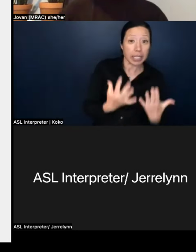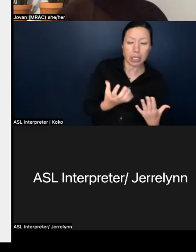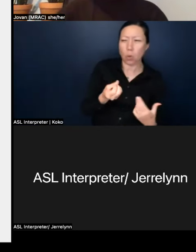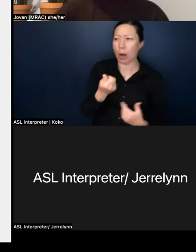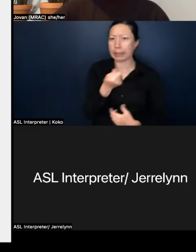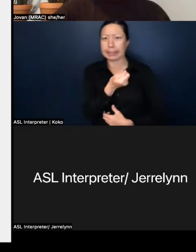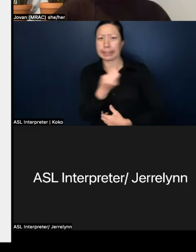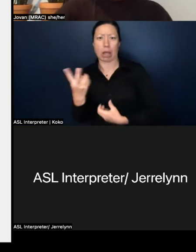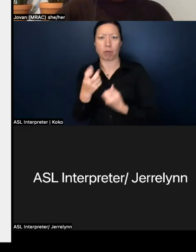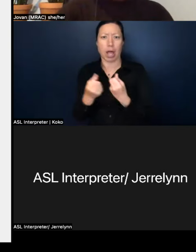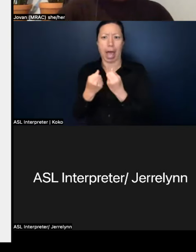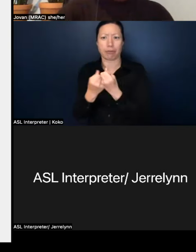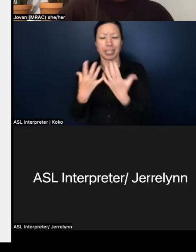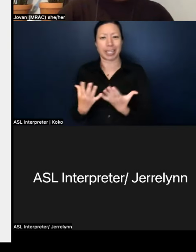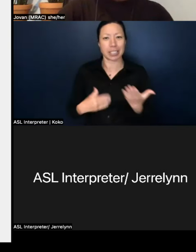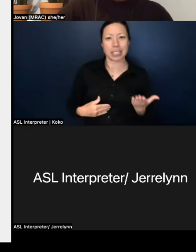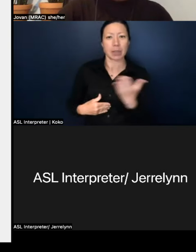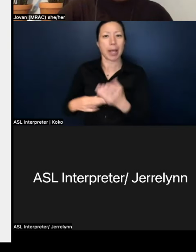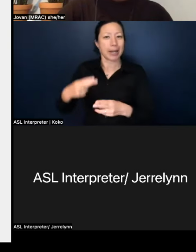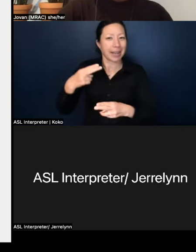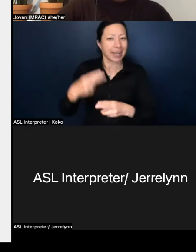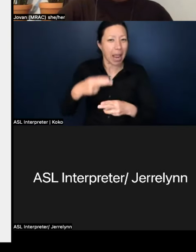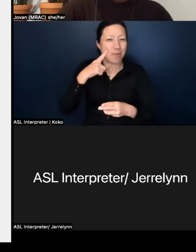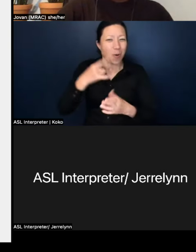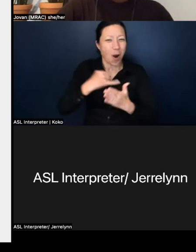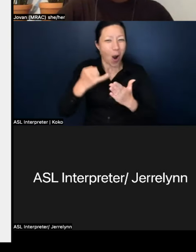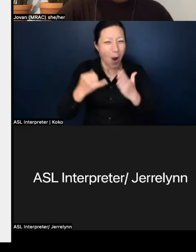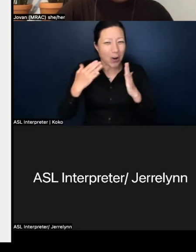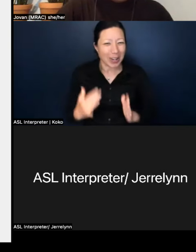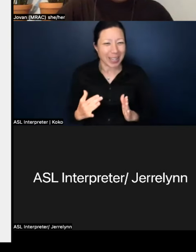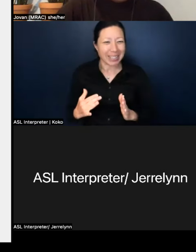And so just to clarify, it will be one submission.